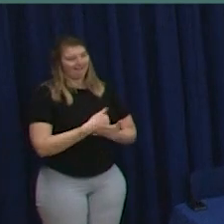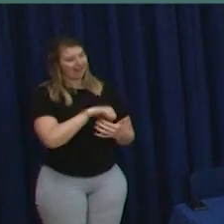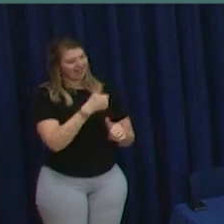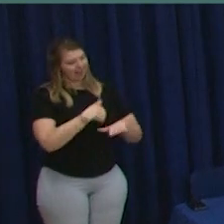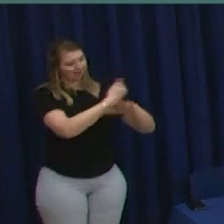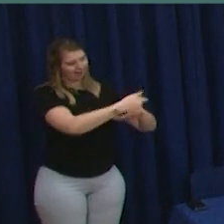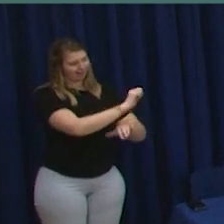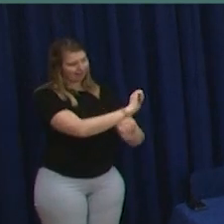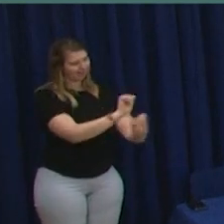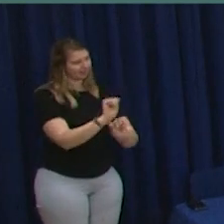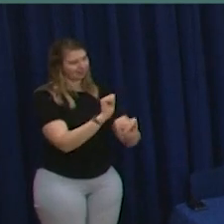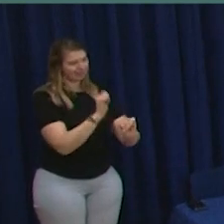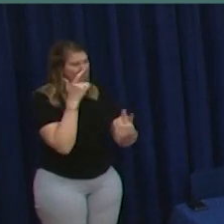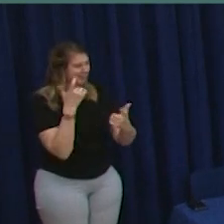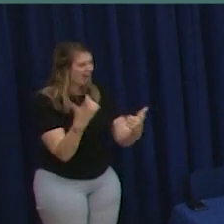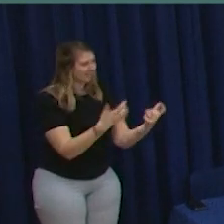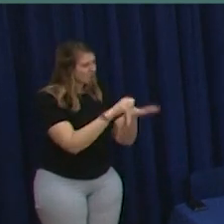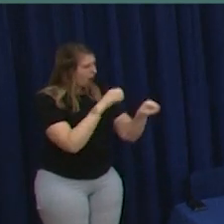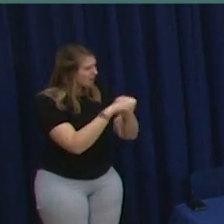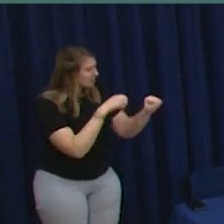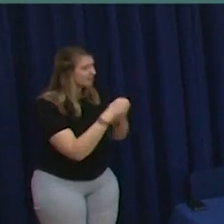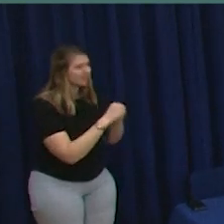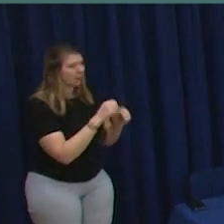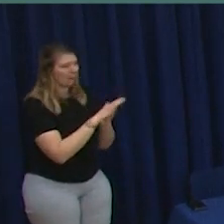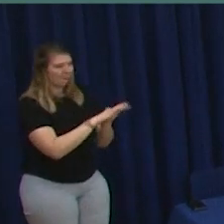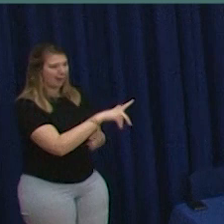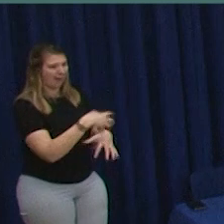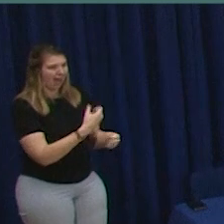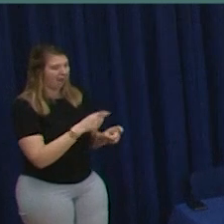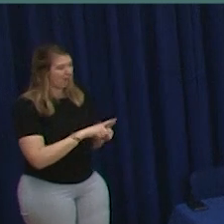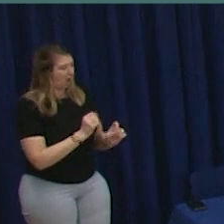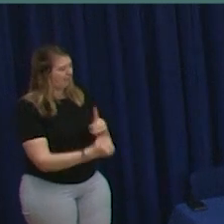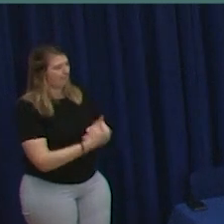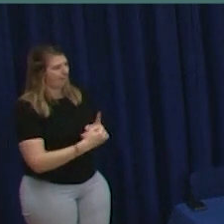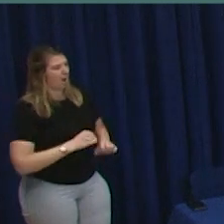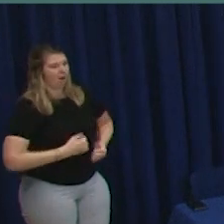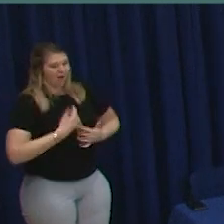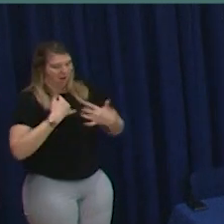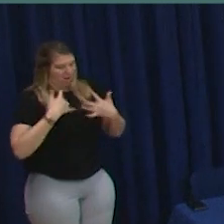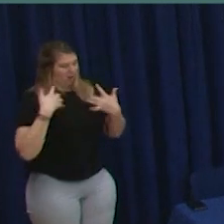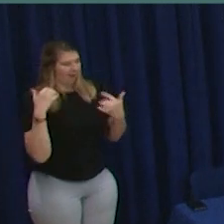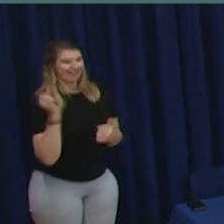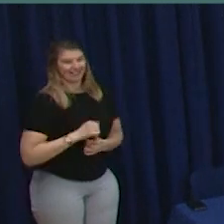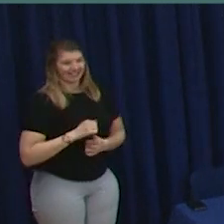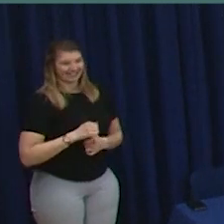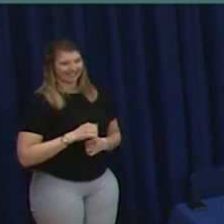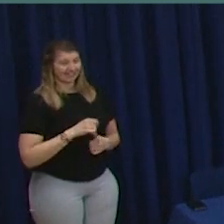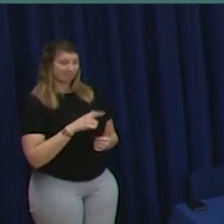my clients, so that they could get that like hit of yes! Does that work for everyone? No,